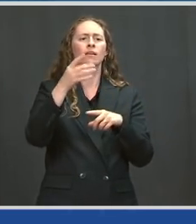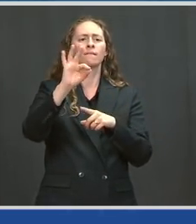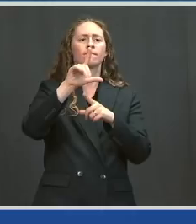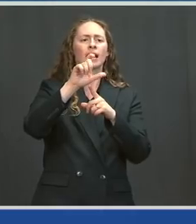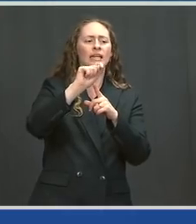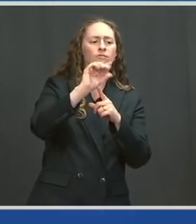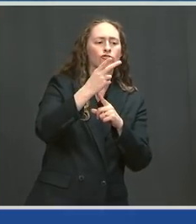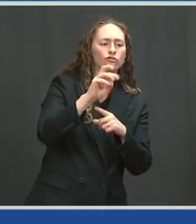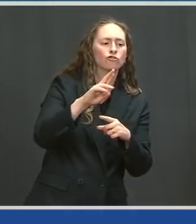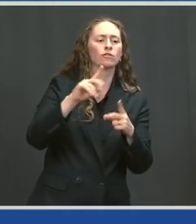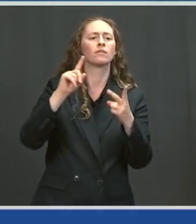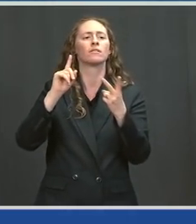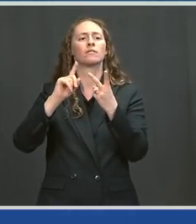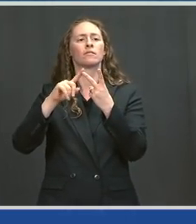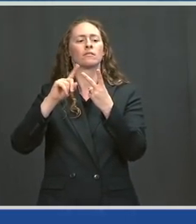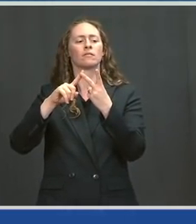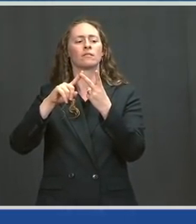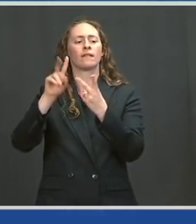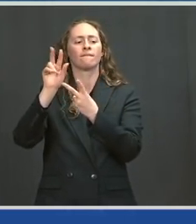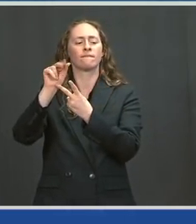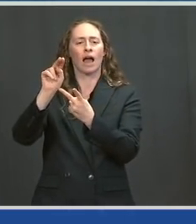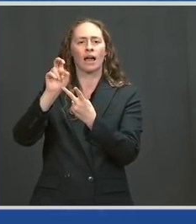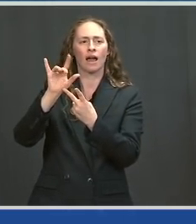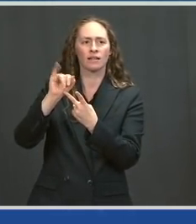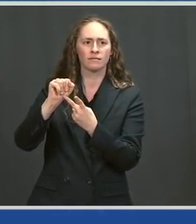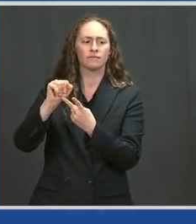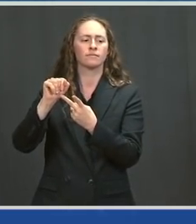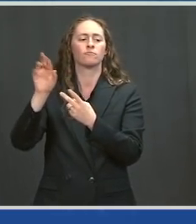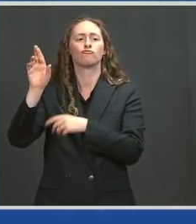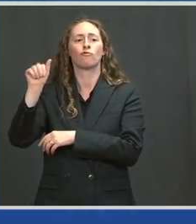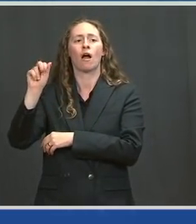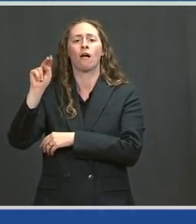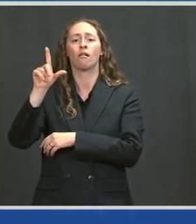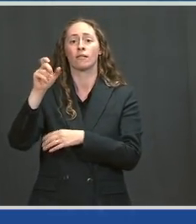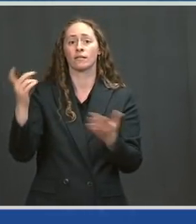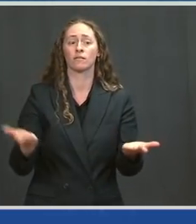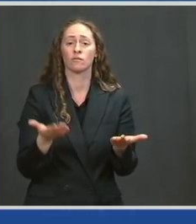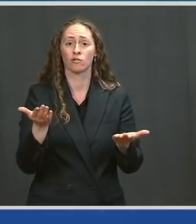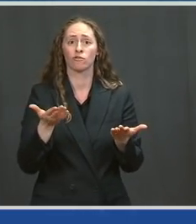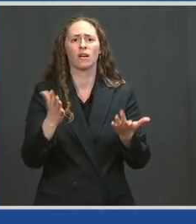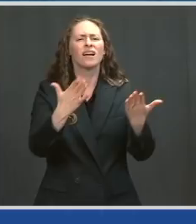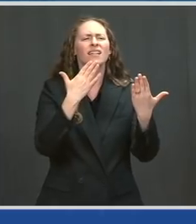to the descendants and to all survivors, thank you. Thank you for giving me the honor